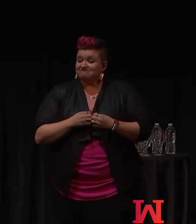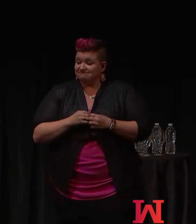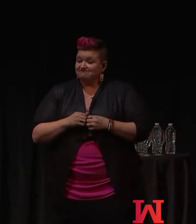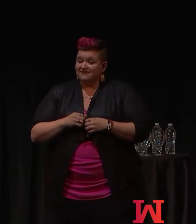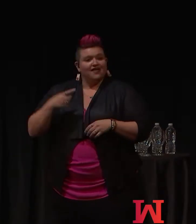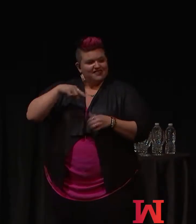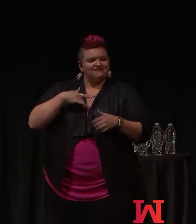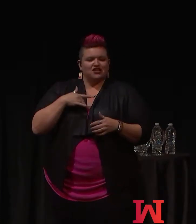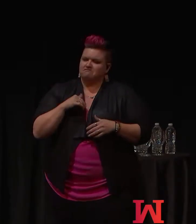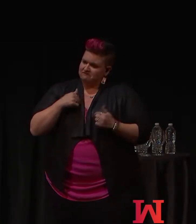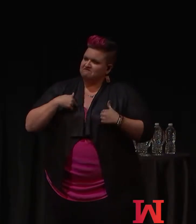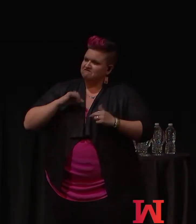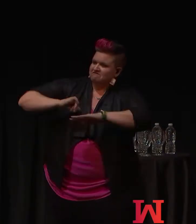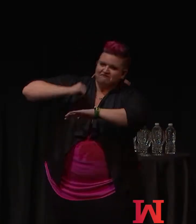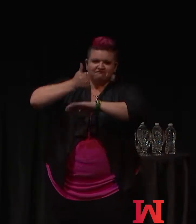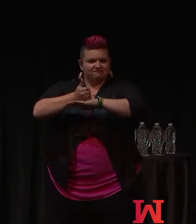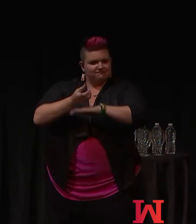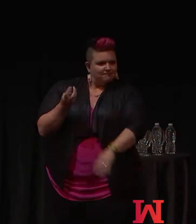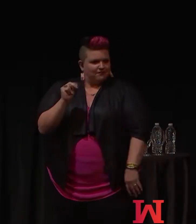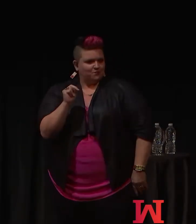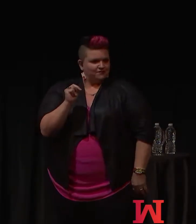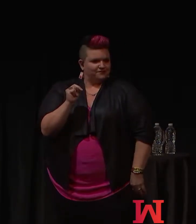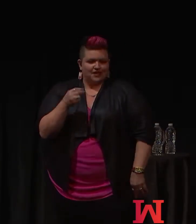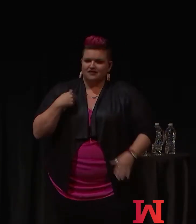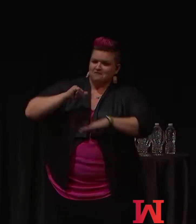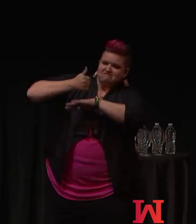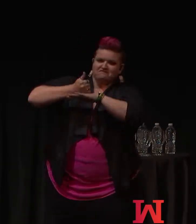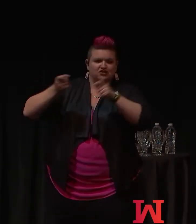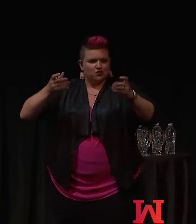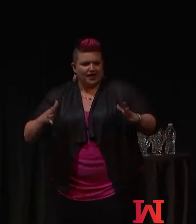as founders, as directors, as activists, as organizers.